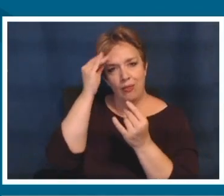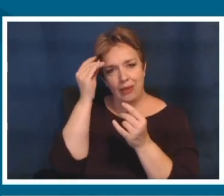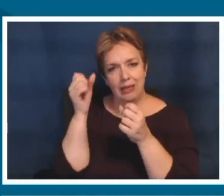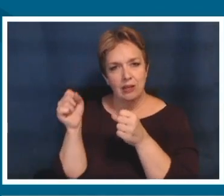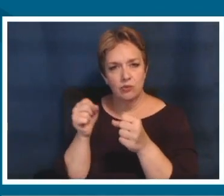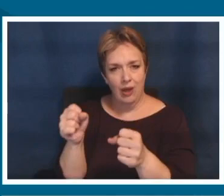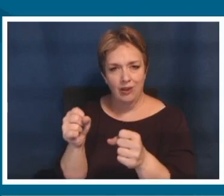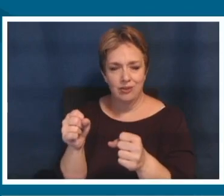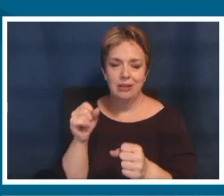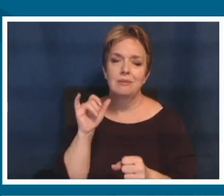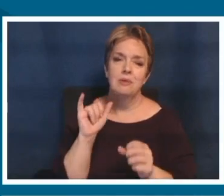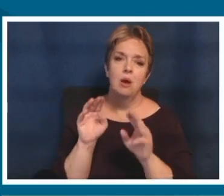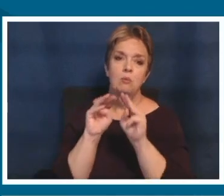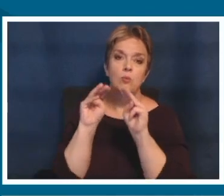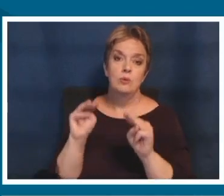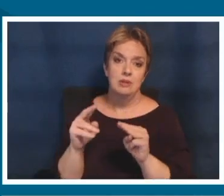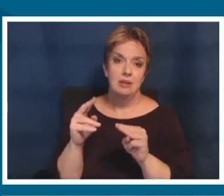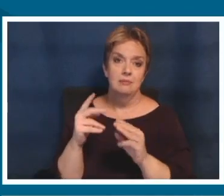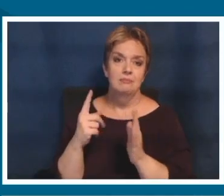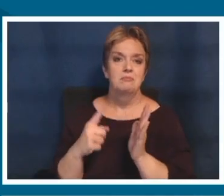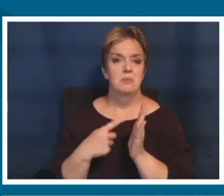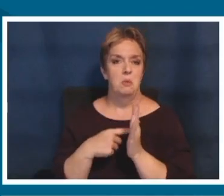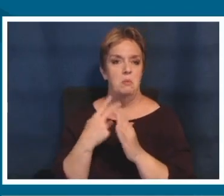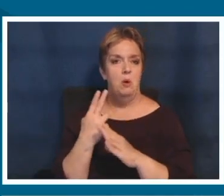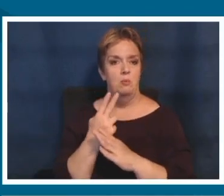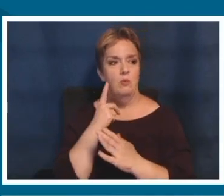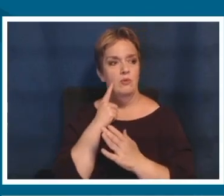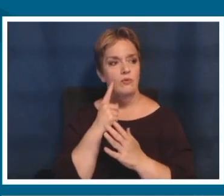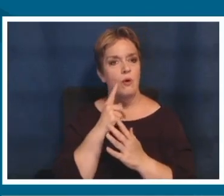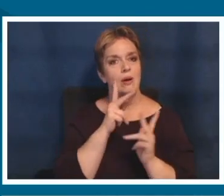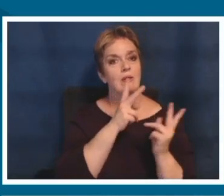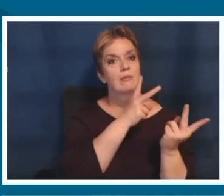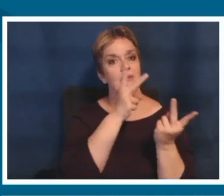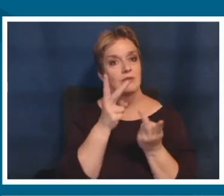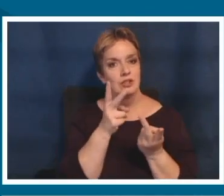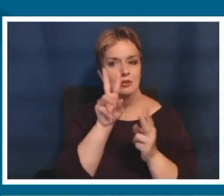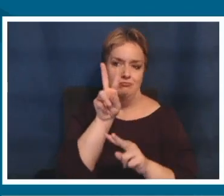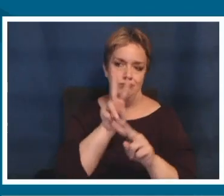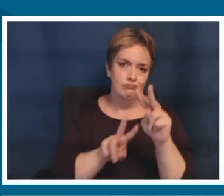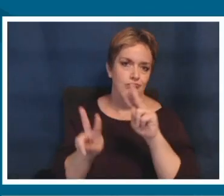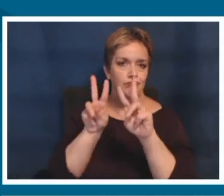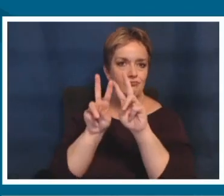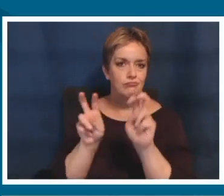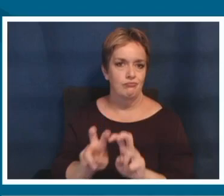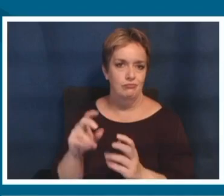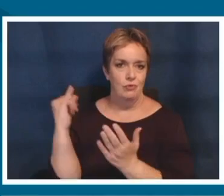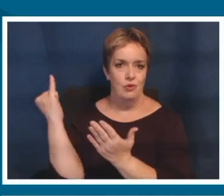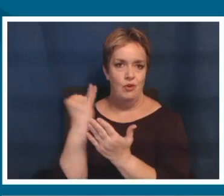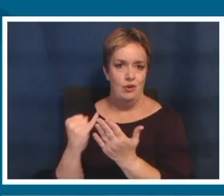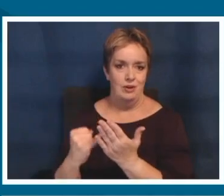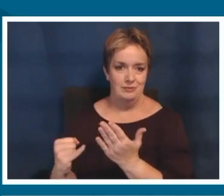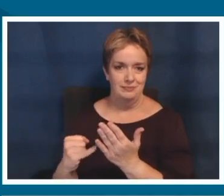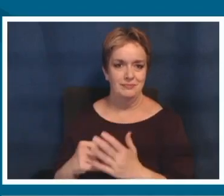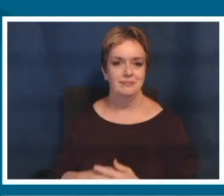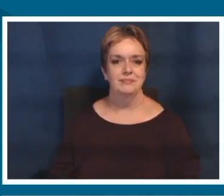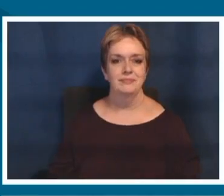um to look at art or to help visitors look at art so she's going through some of those